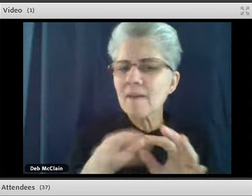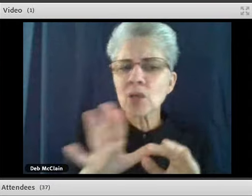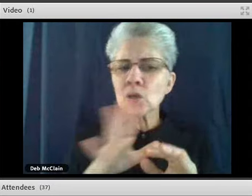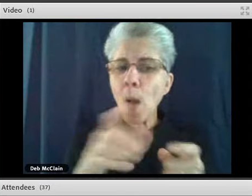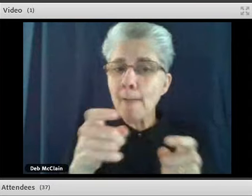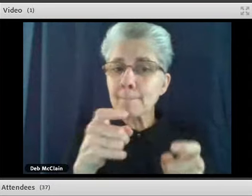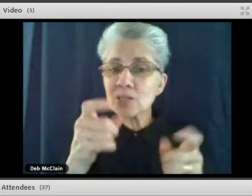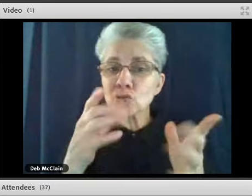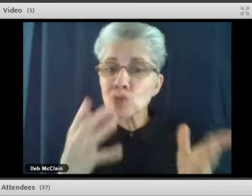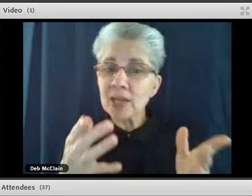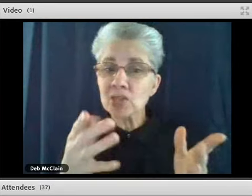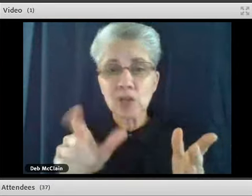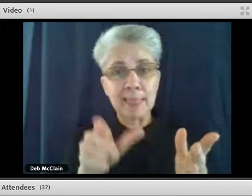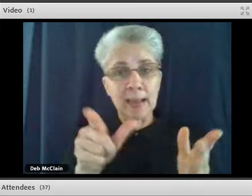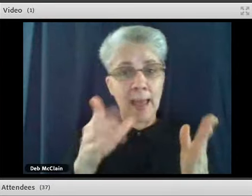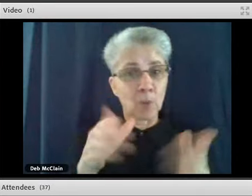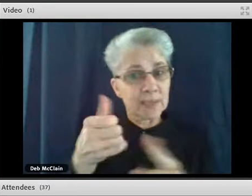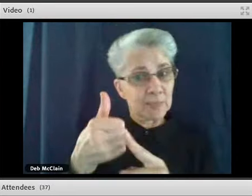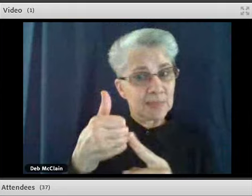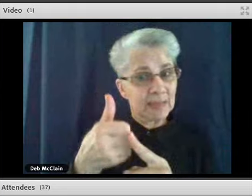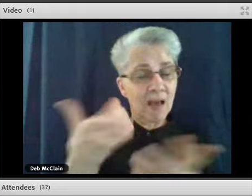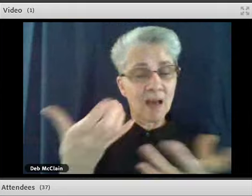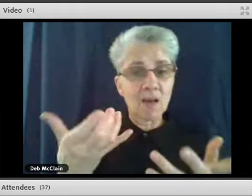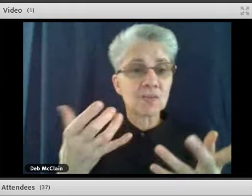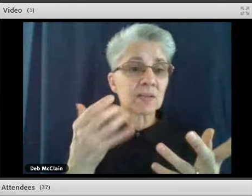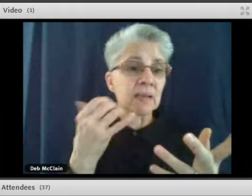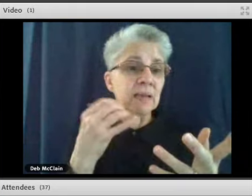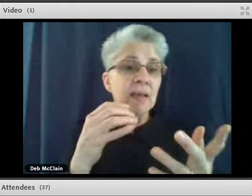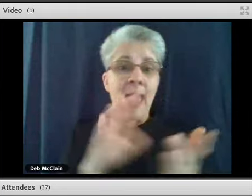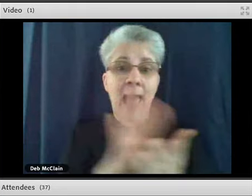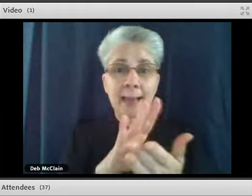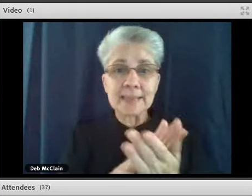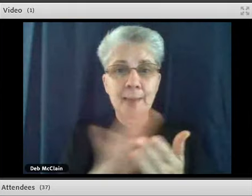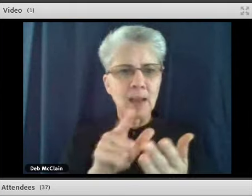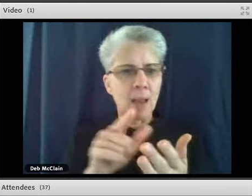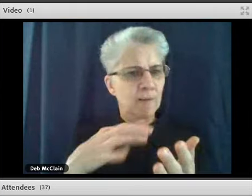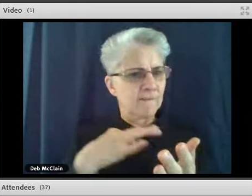What's the responsibility of, say, your administration, the librarians themselves?